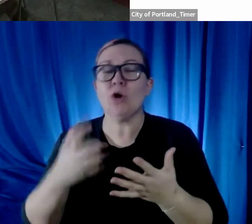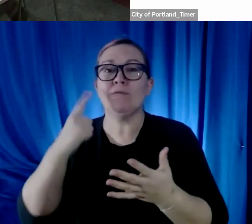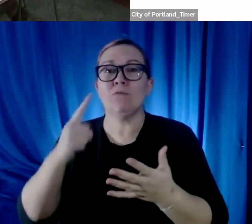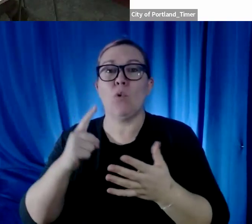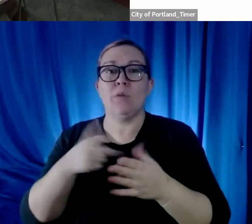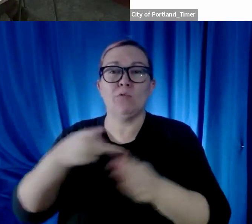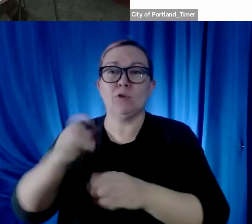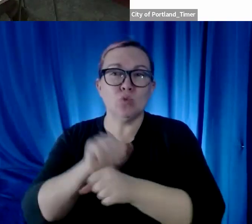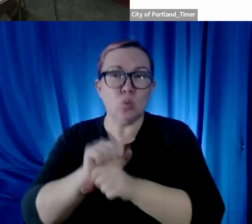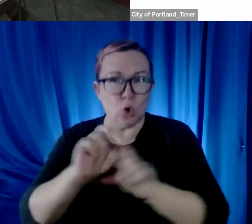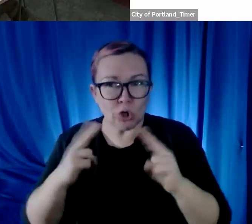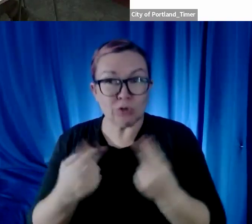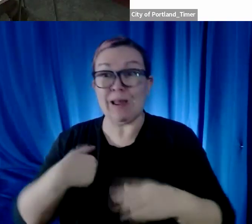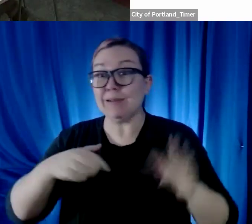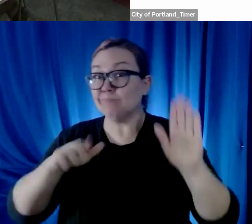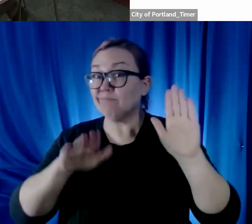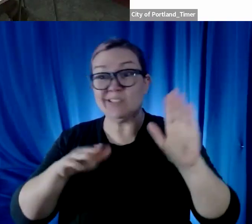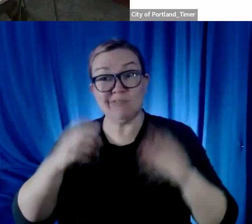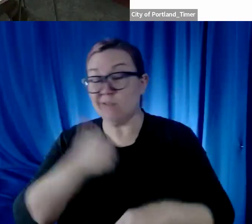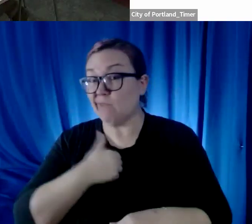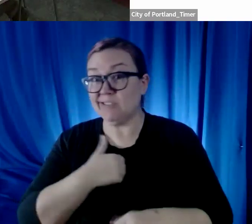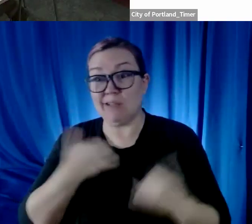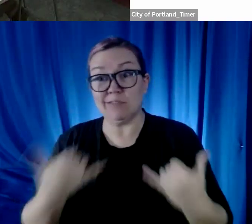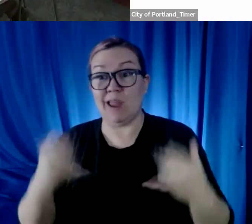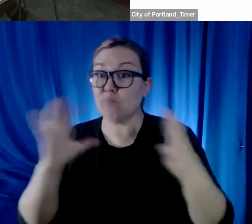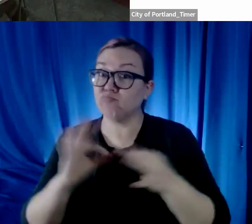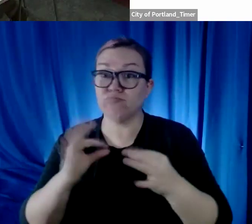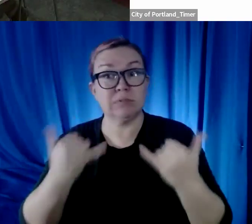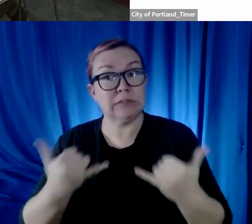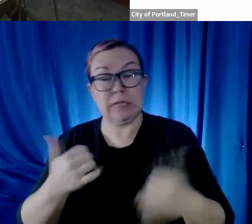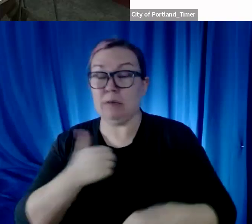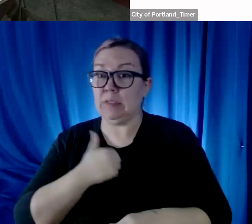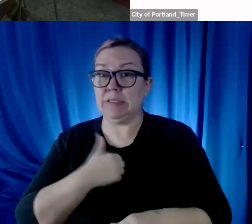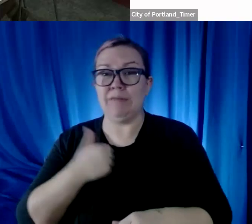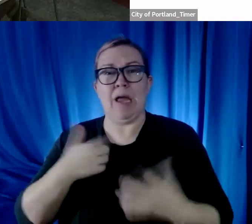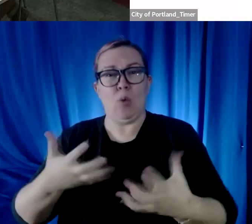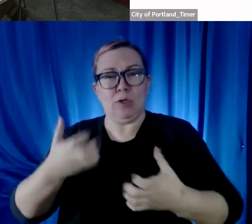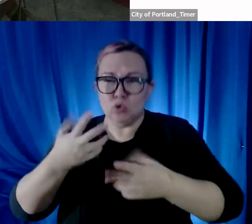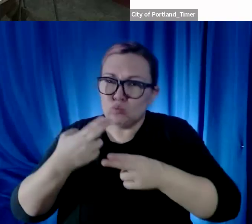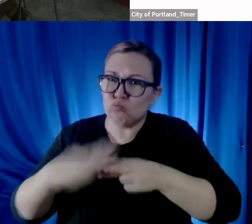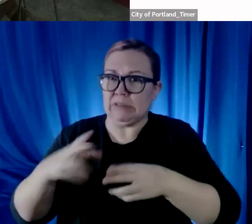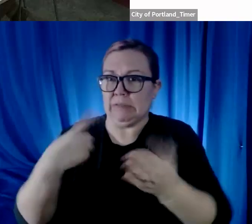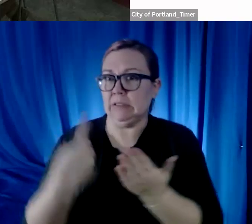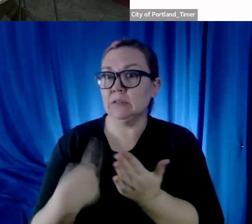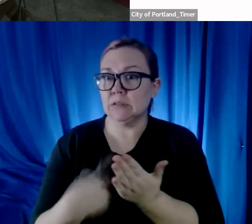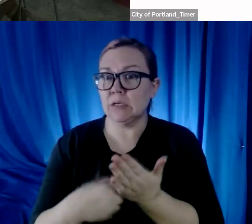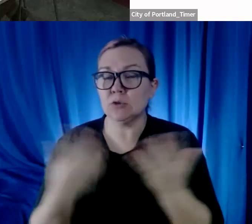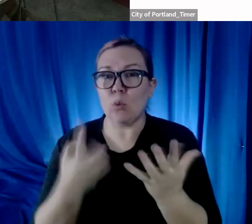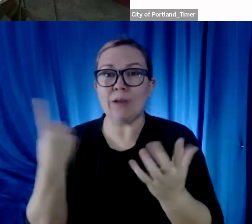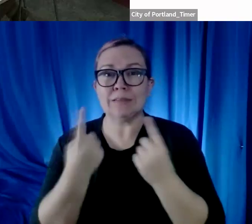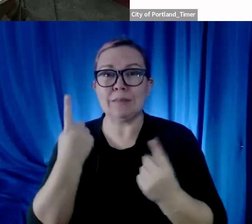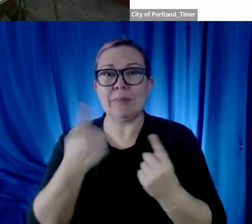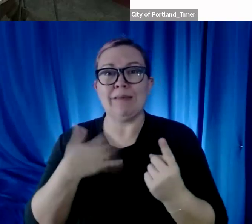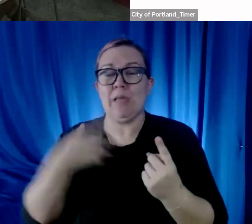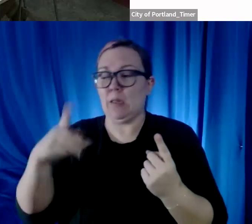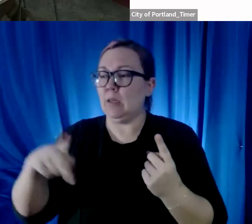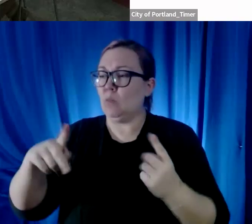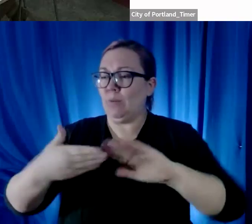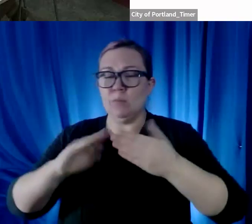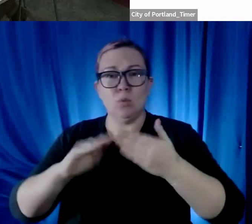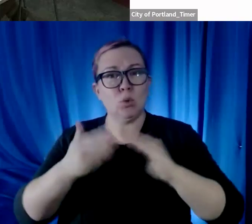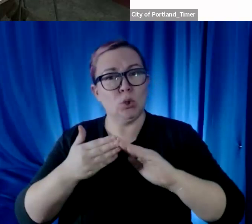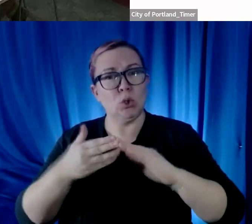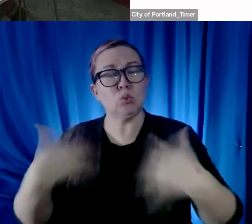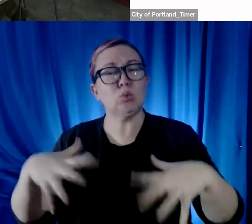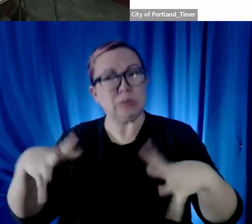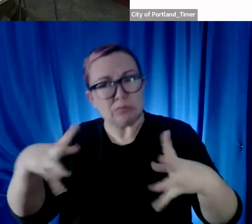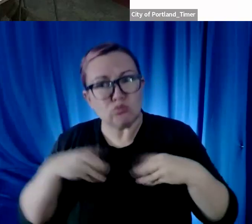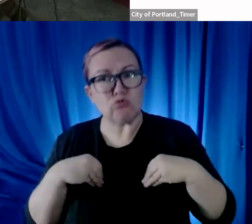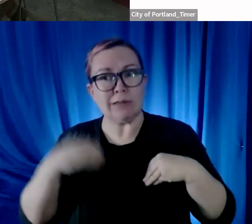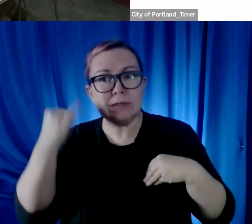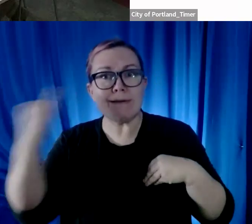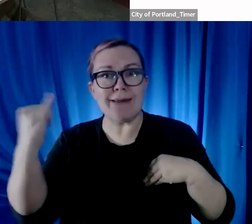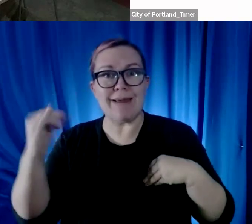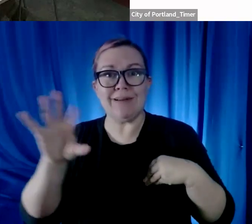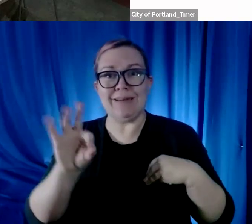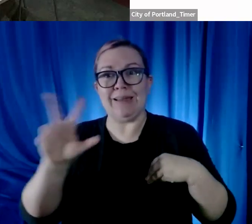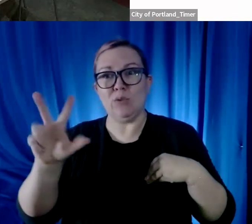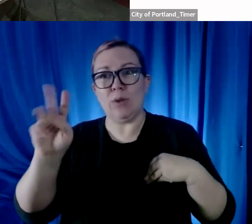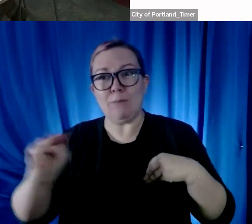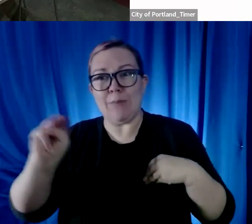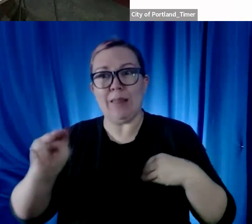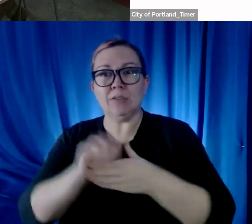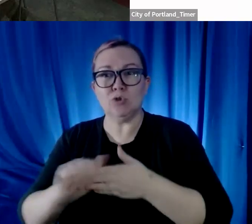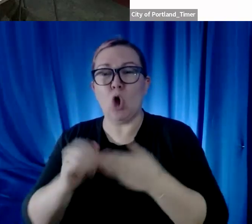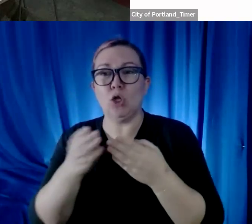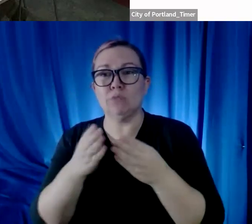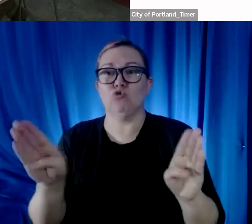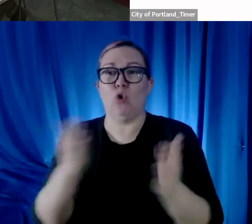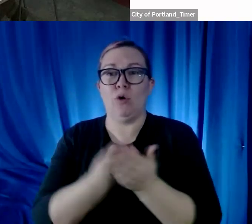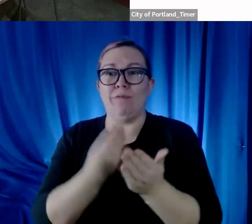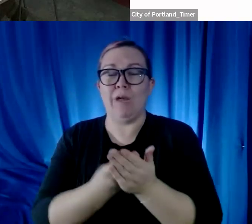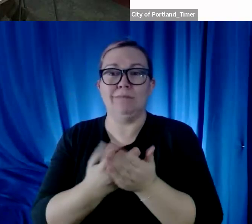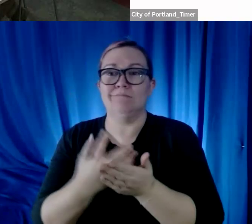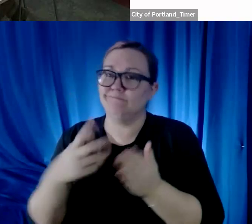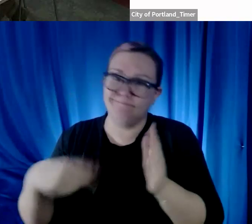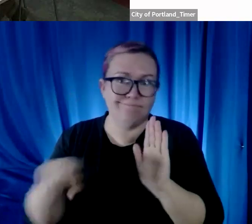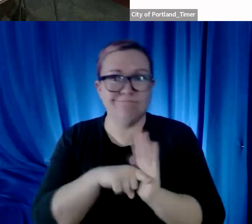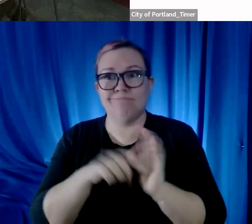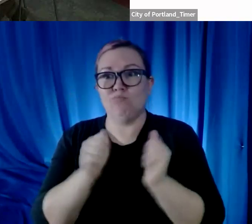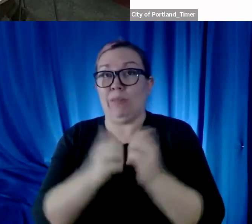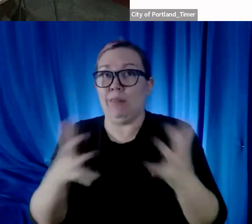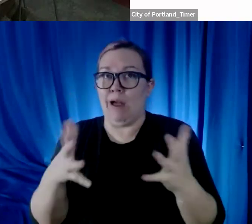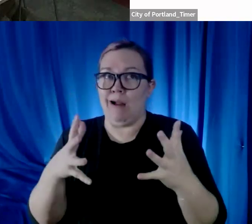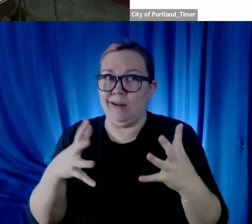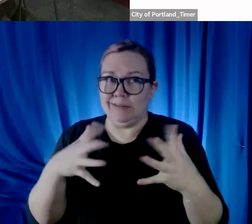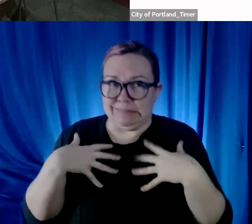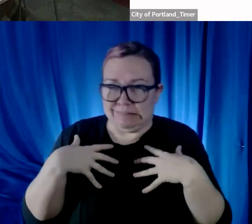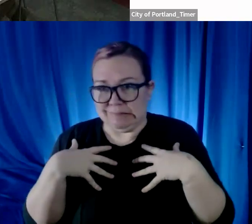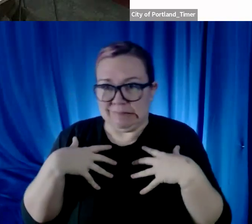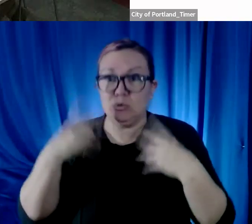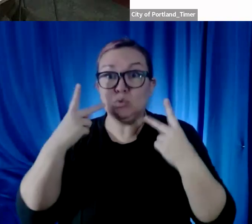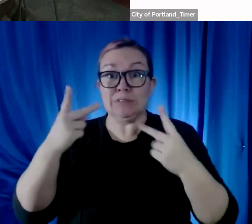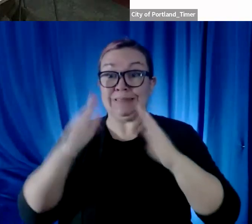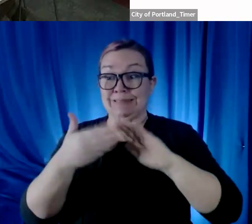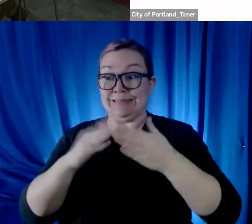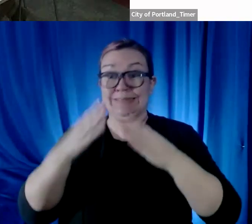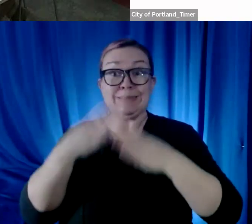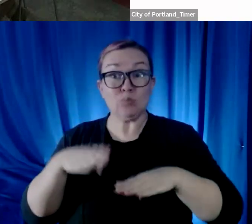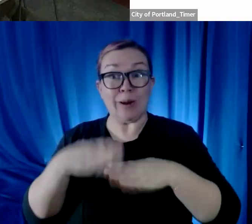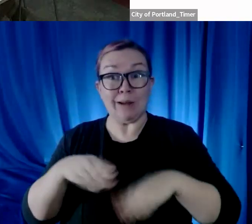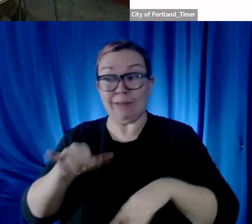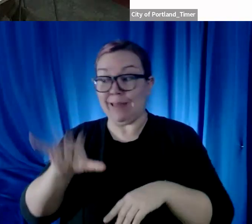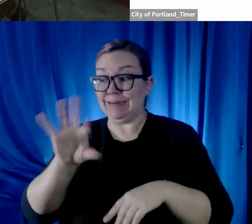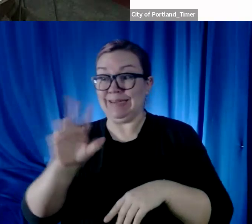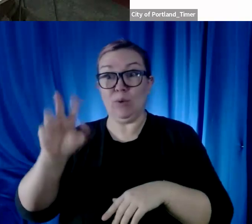I'm testifying on my own behalf today. And I would like to briefly discuss I feel like the Portland community has embraced the idea of a $93 million general fund shortfall with a lot of fragility. If you look at the city's breakdown of that $93 million.